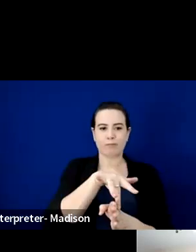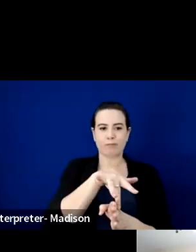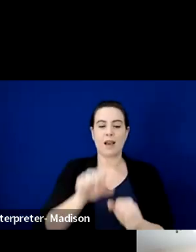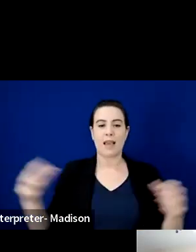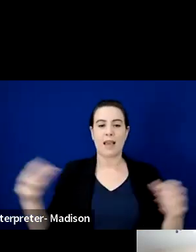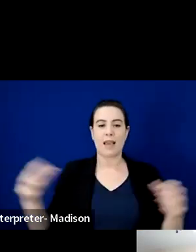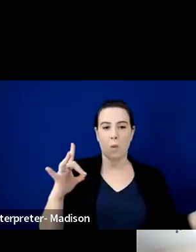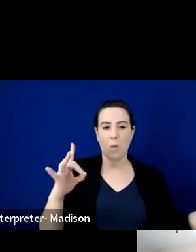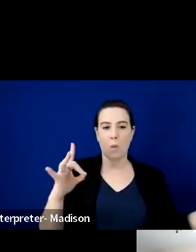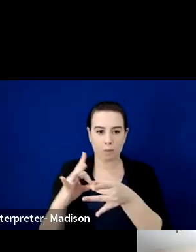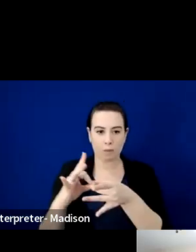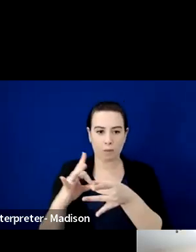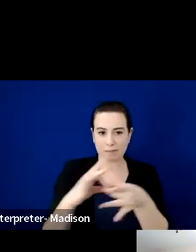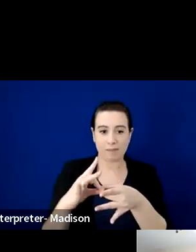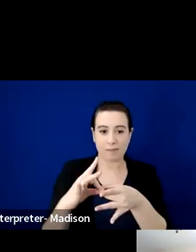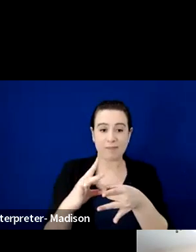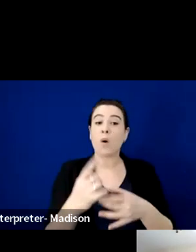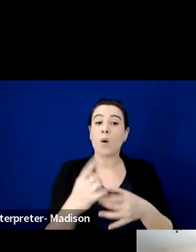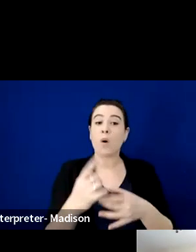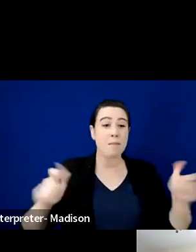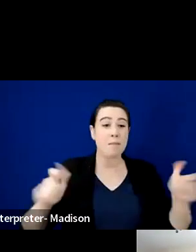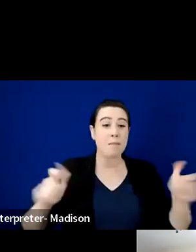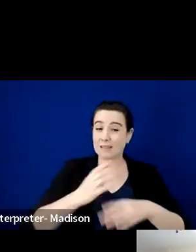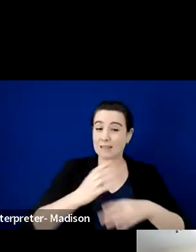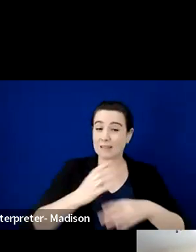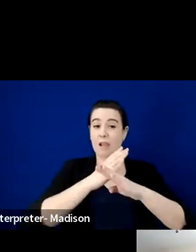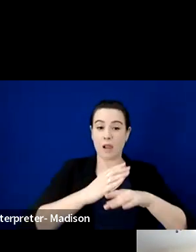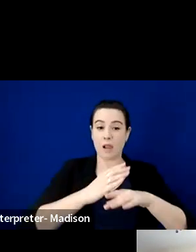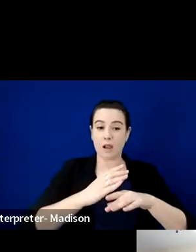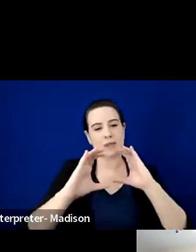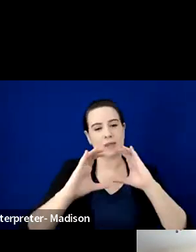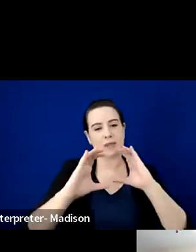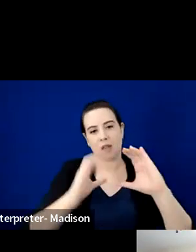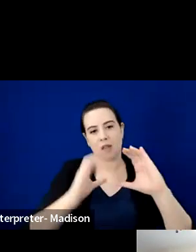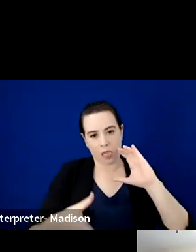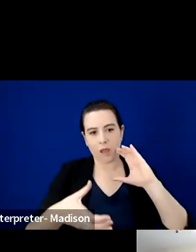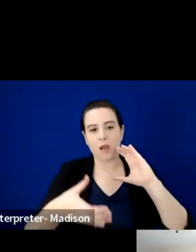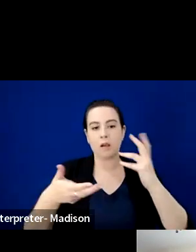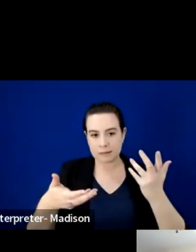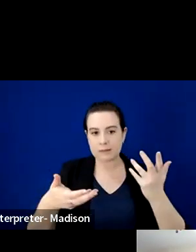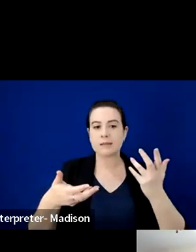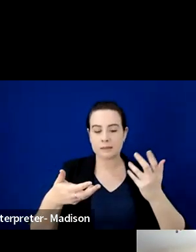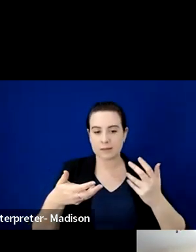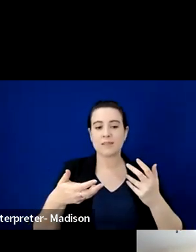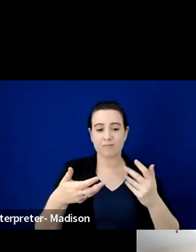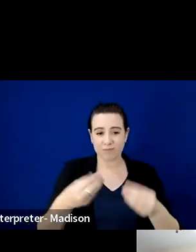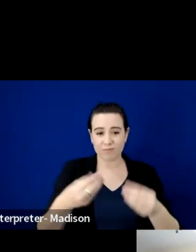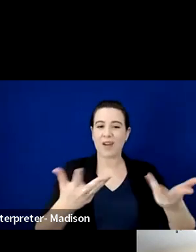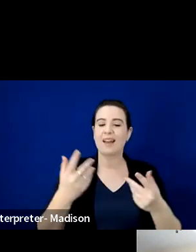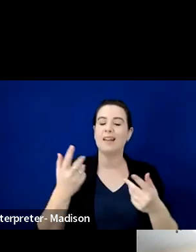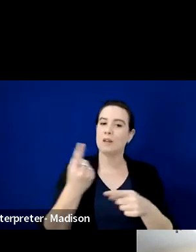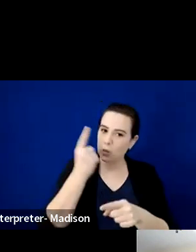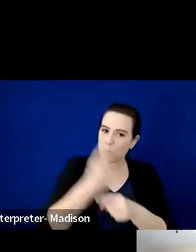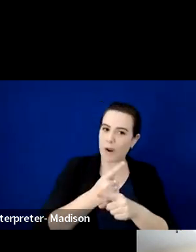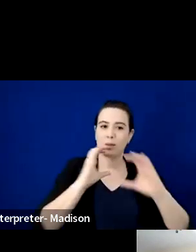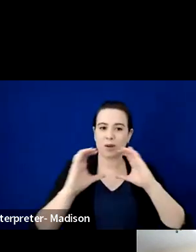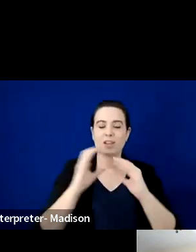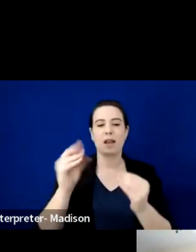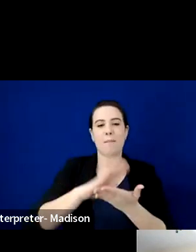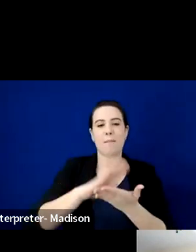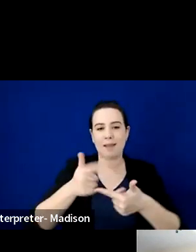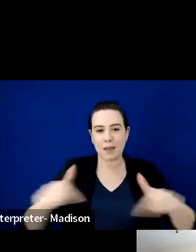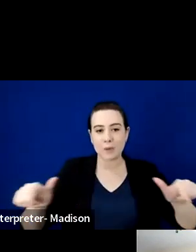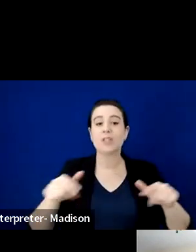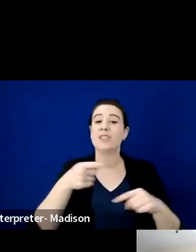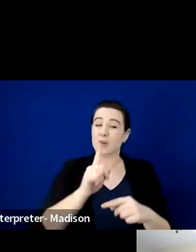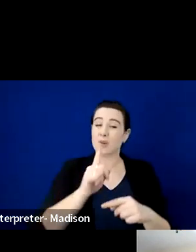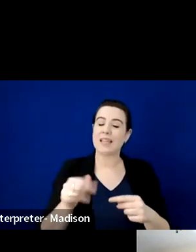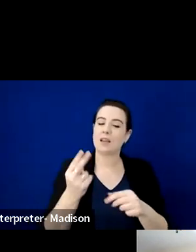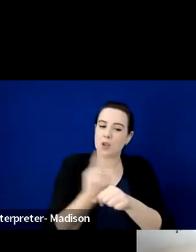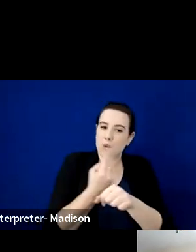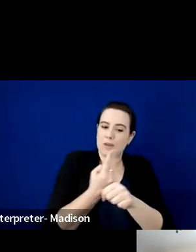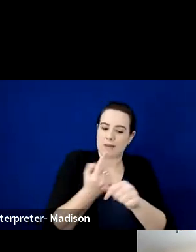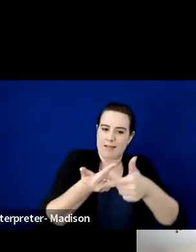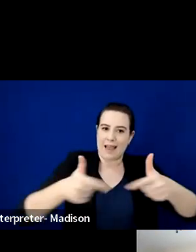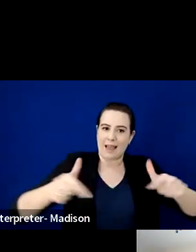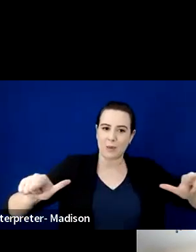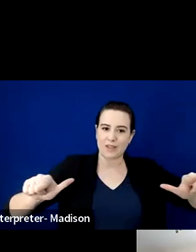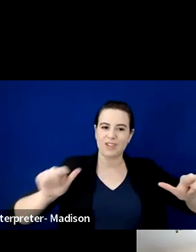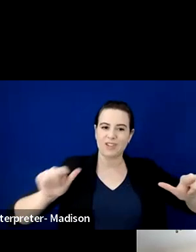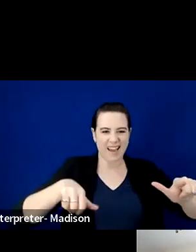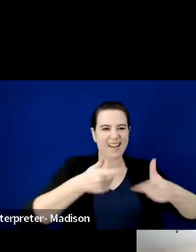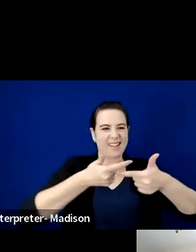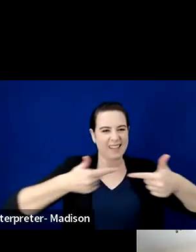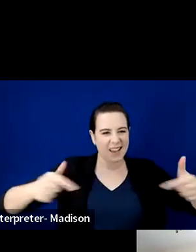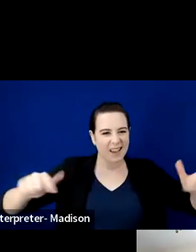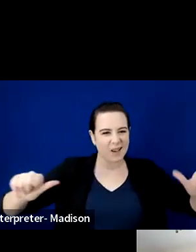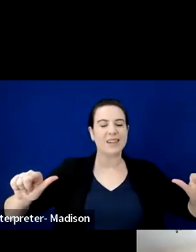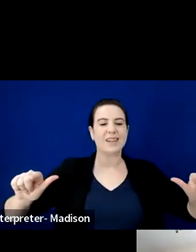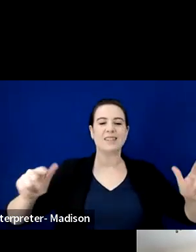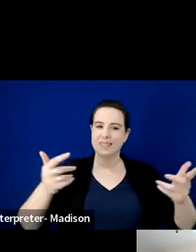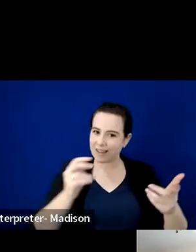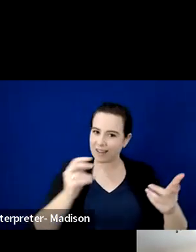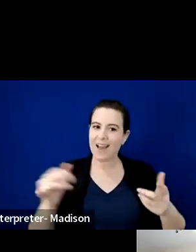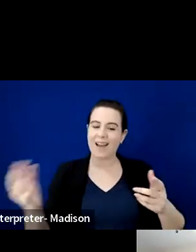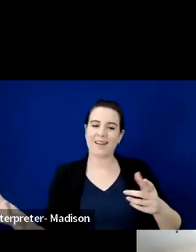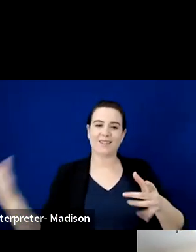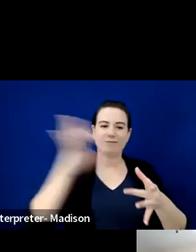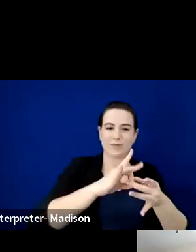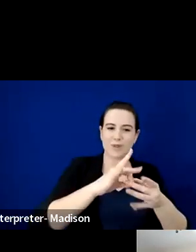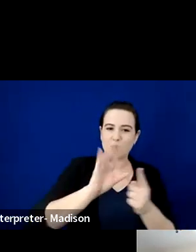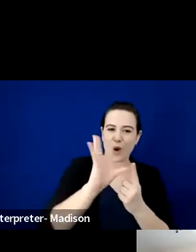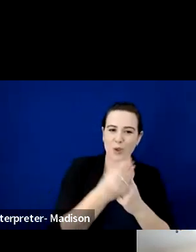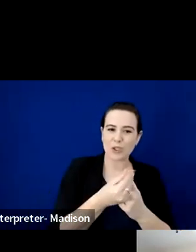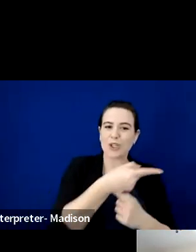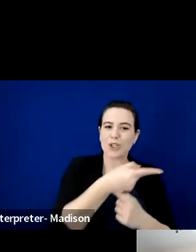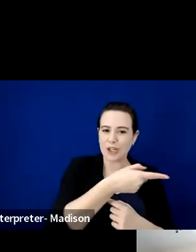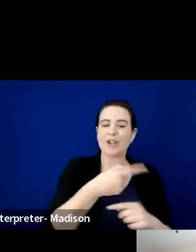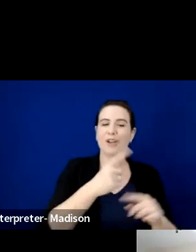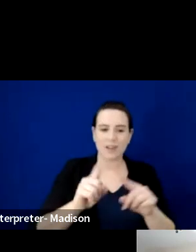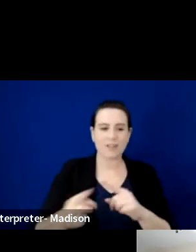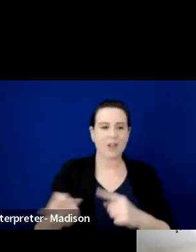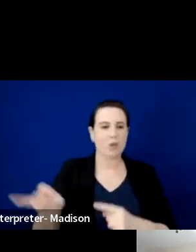But, really, what we have found is as a third party, as an external party coming in as a general disability inclusion subject matter expert, we can sometimes play that role of building the relationship on both sides of the table, and for a period of time standing in the middle.